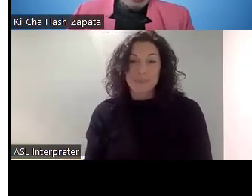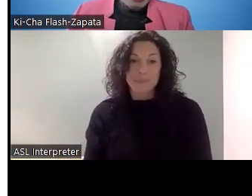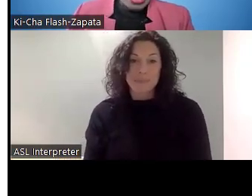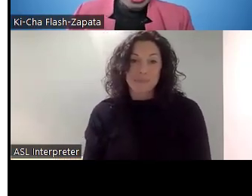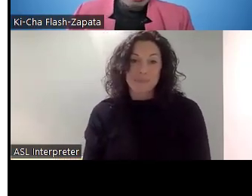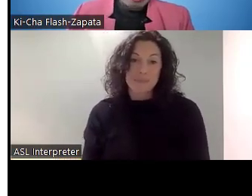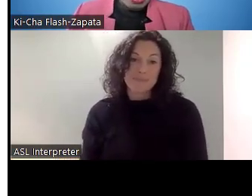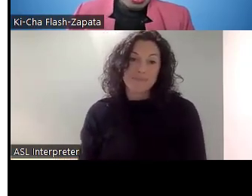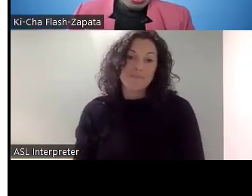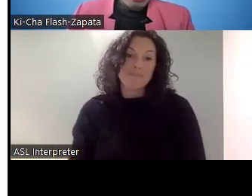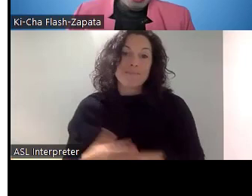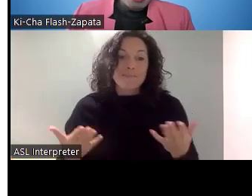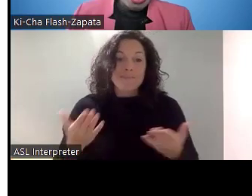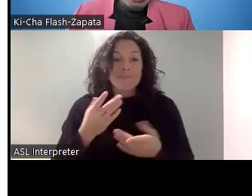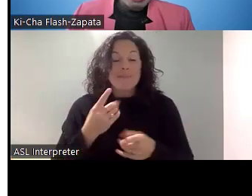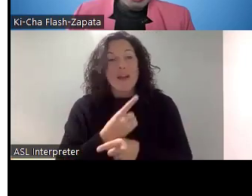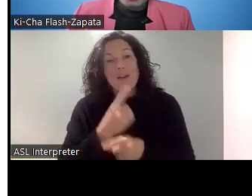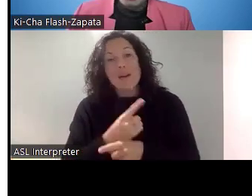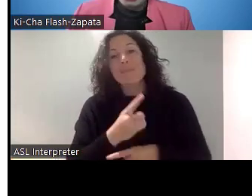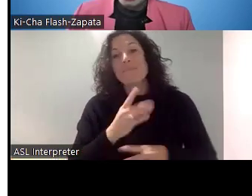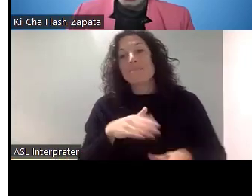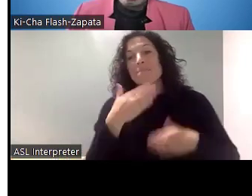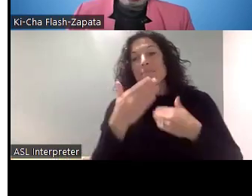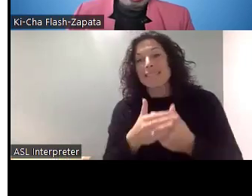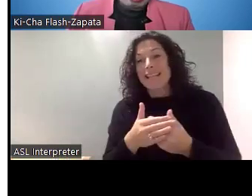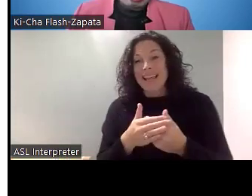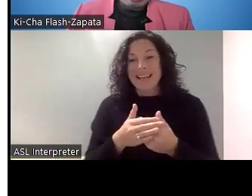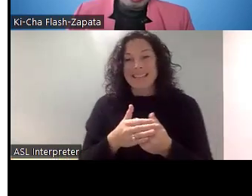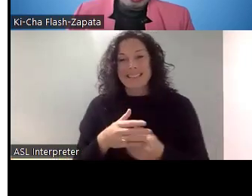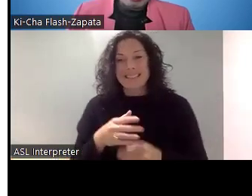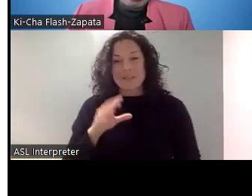All right. Let's move on to Case Study number 2.